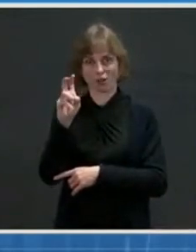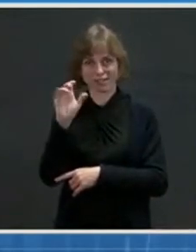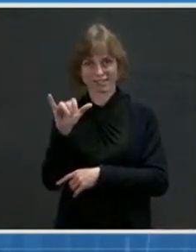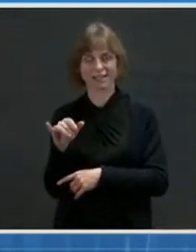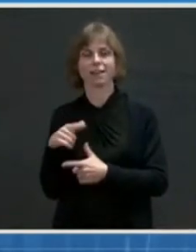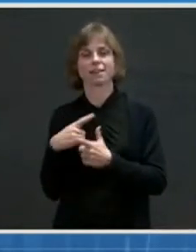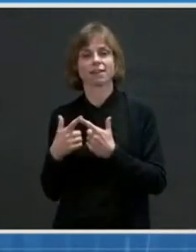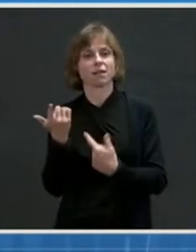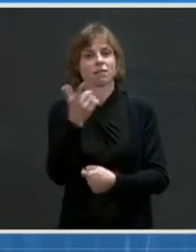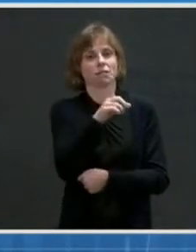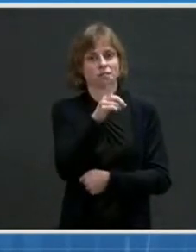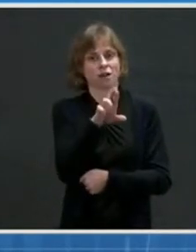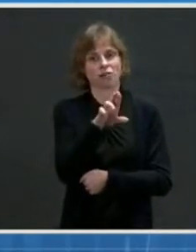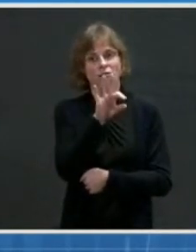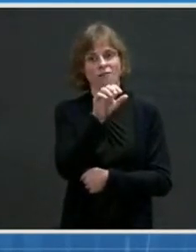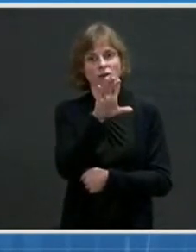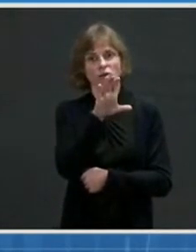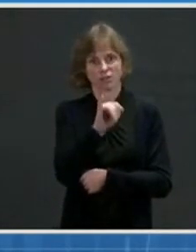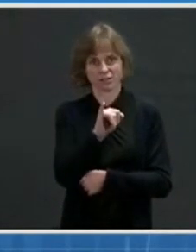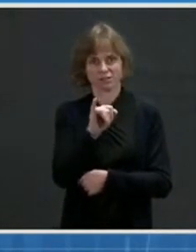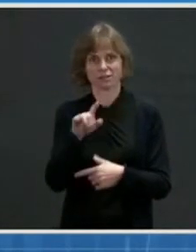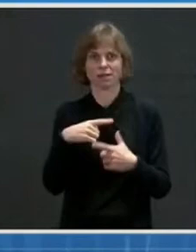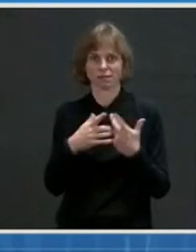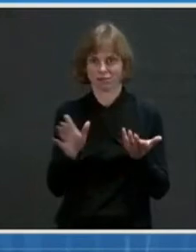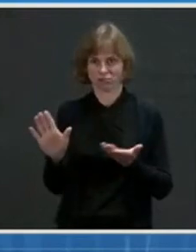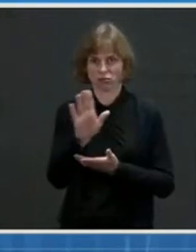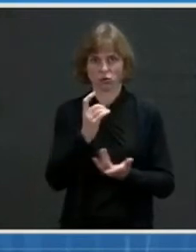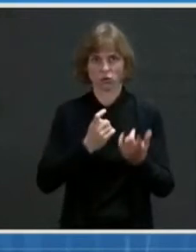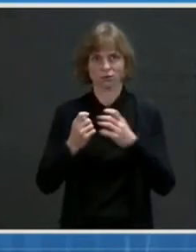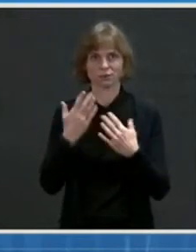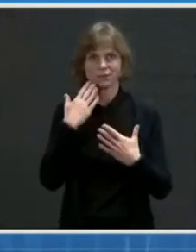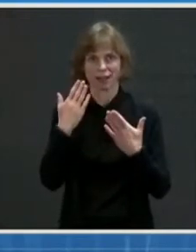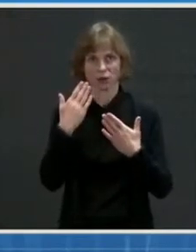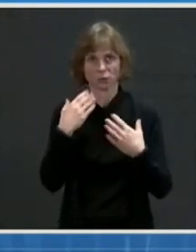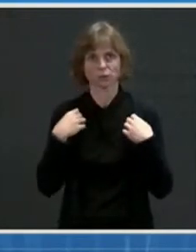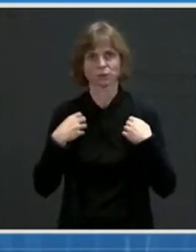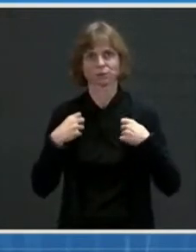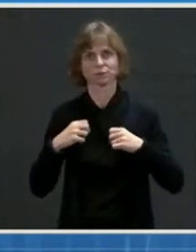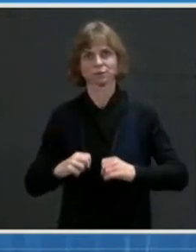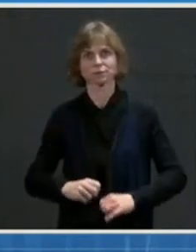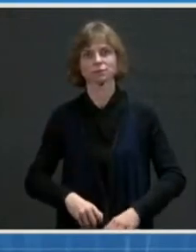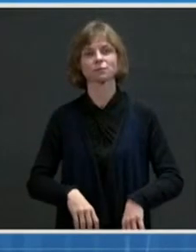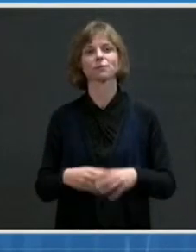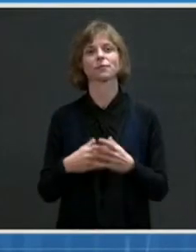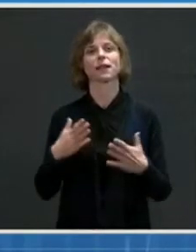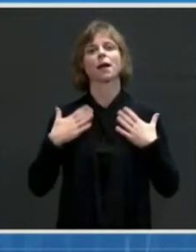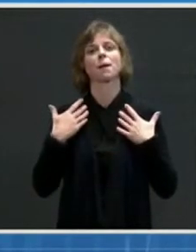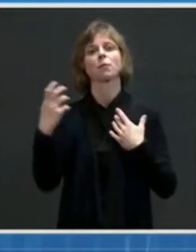TURN IT OVER TO DR. WALENSKY AND THEN FROM THERE, TO DR. FAUCI, AND THEN I'LL TAKE YOUR QUESTIONS.